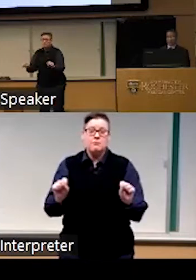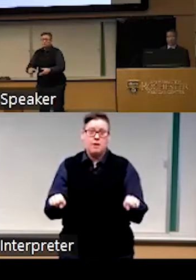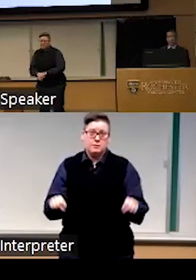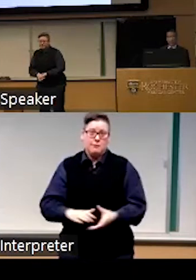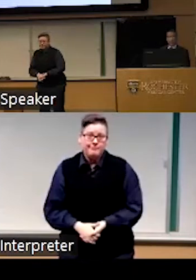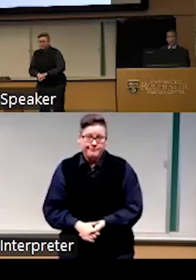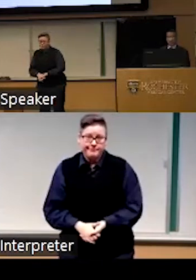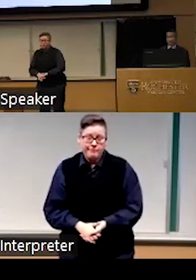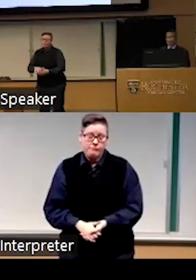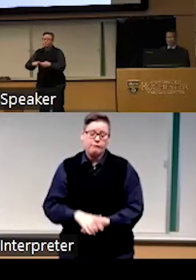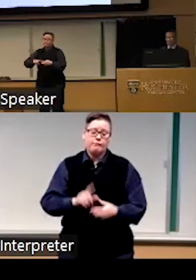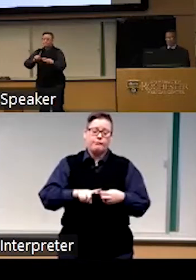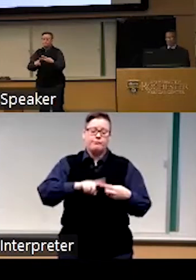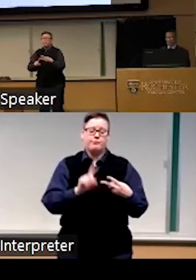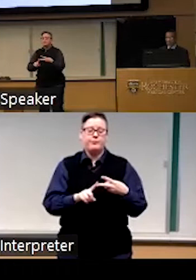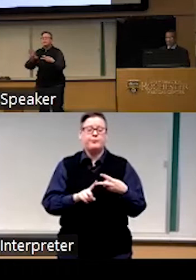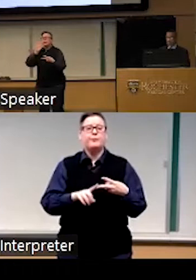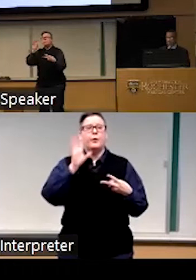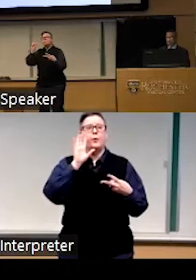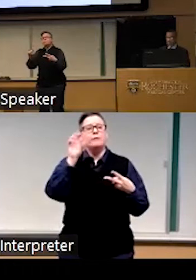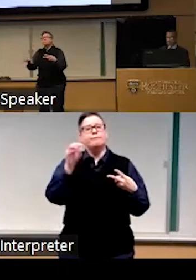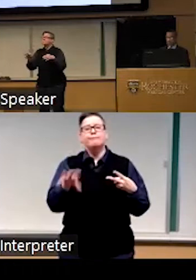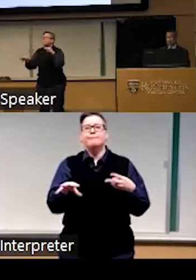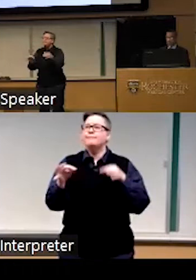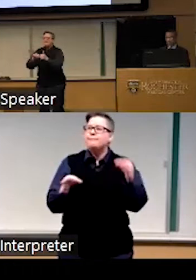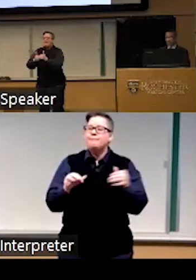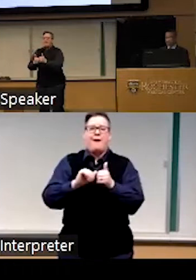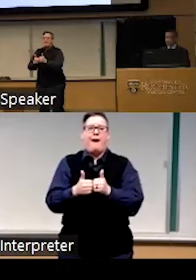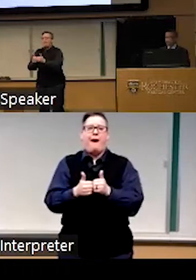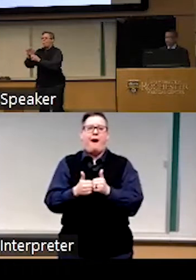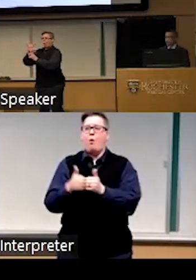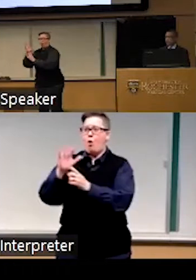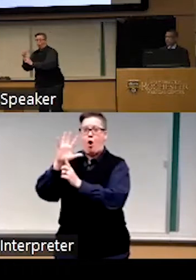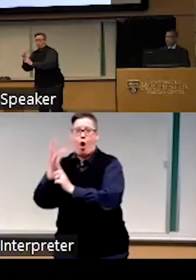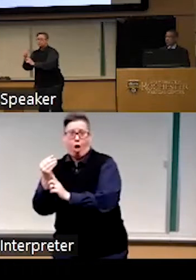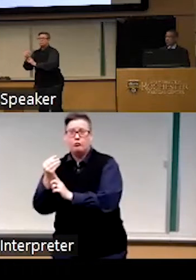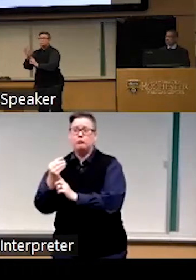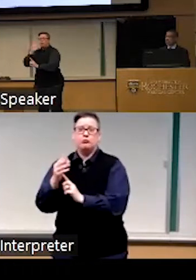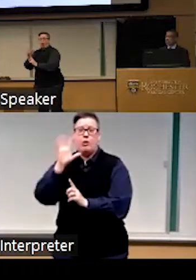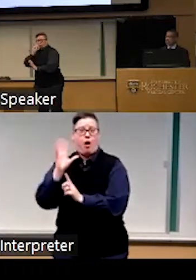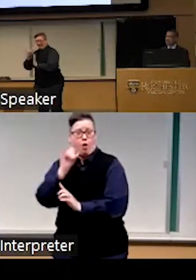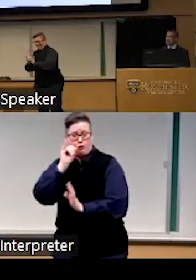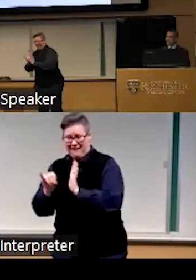um and then share with you the way that impact of culture and one's cultural identity how that plays